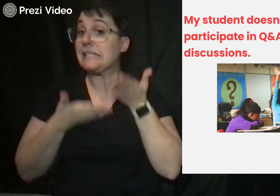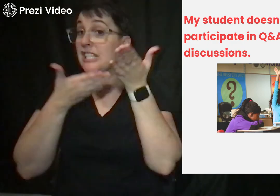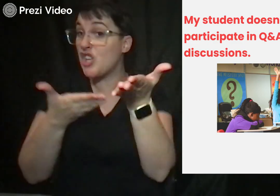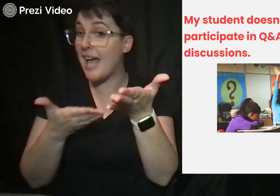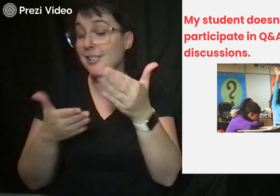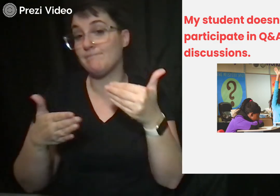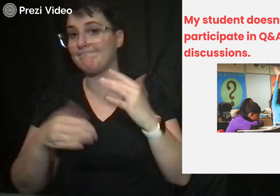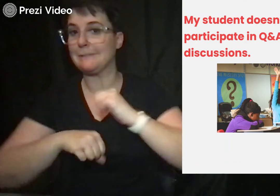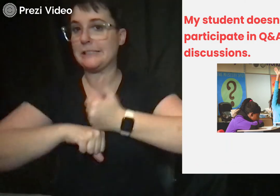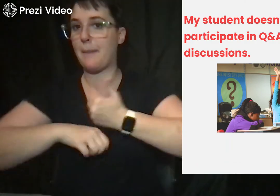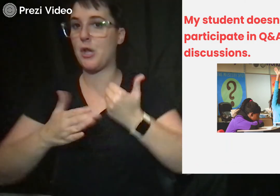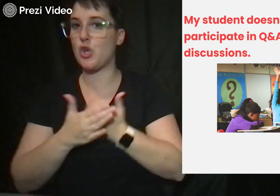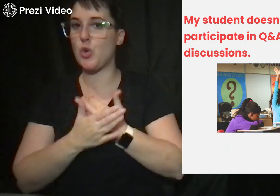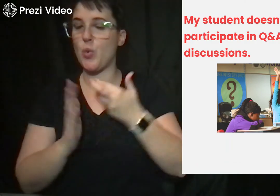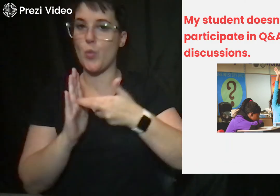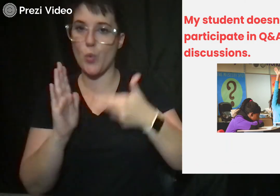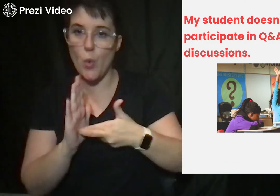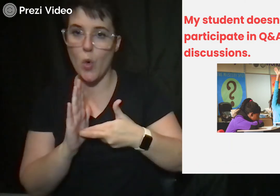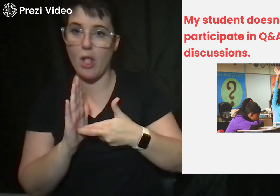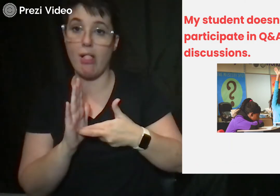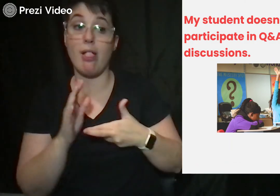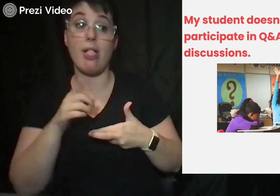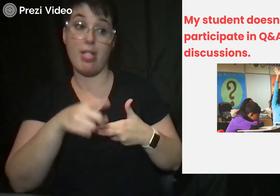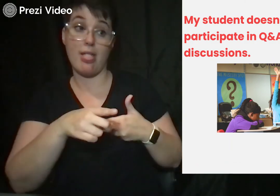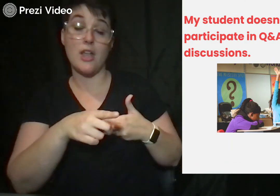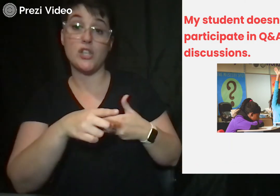So I suggest you set up a new rule for yourself: